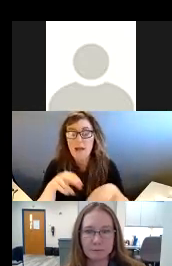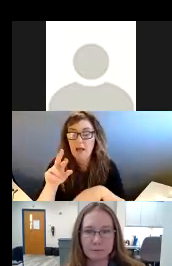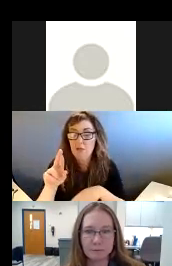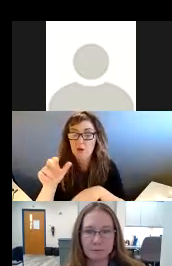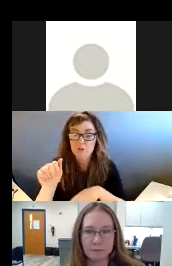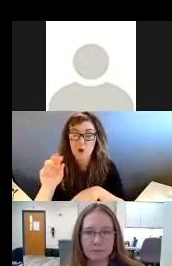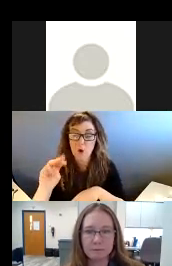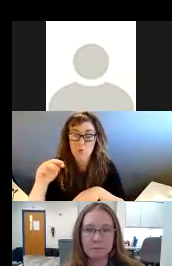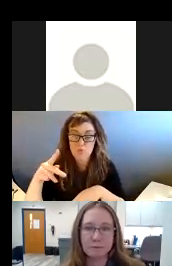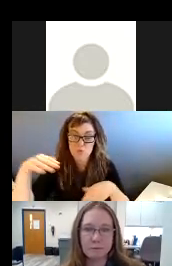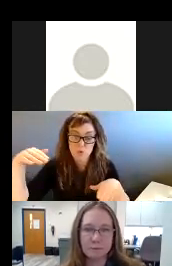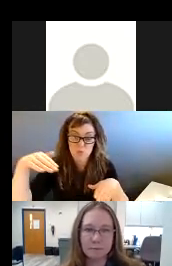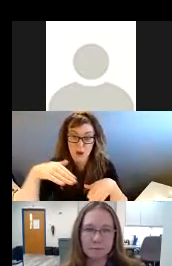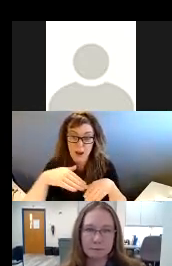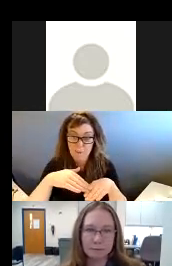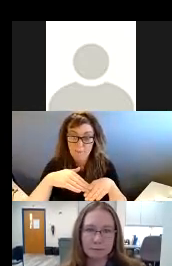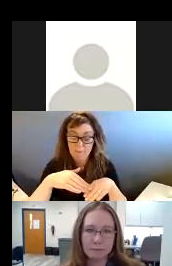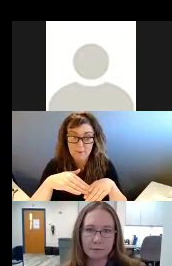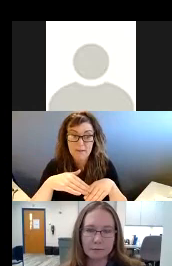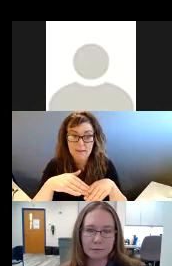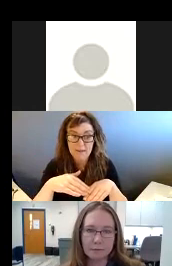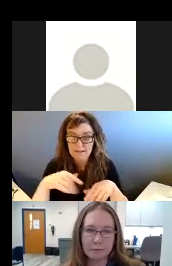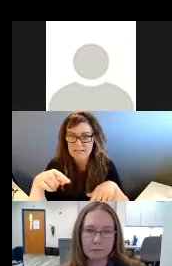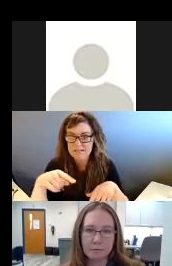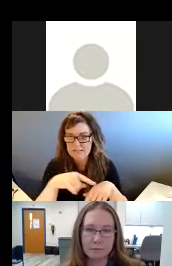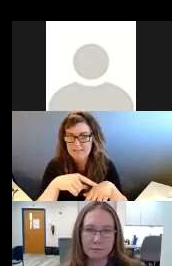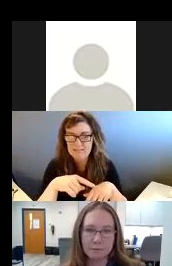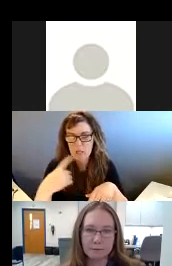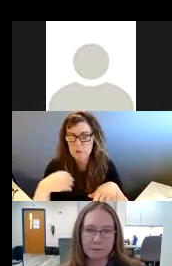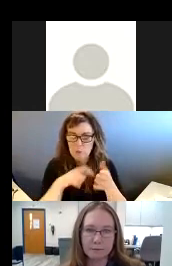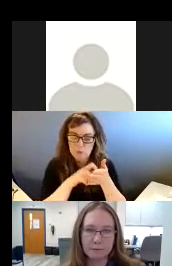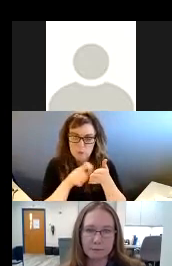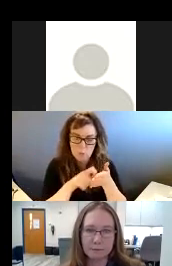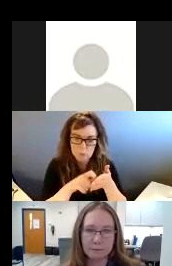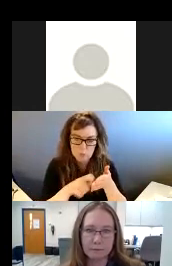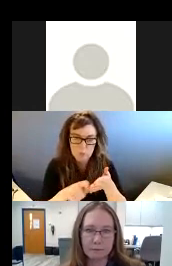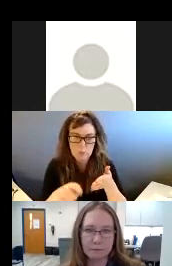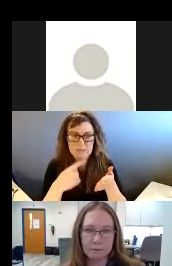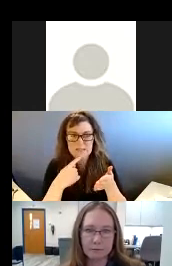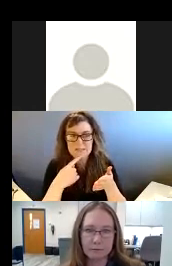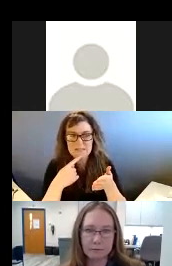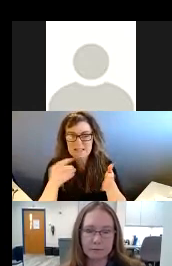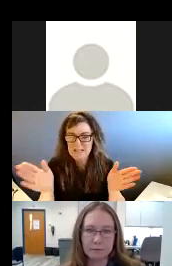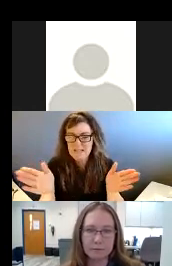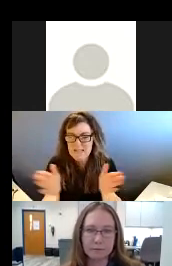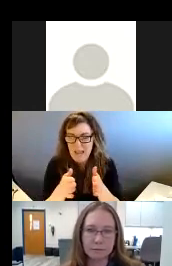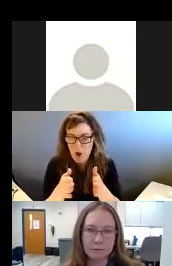THE RAMP IN THE WRITE-UP WAS SUGGESTED TO HAVE -- IT'S A LITTLE NARROW AT THE BOTTOM, BUT HE WOULD